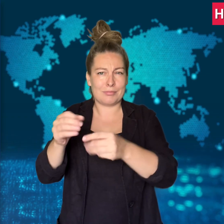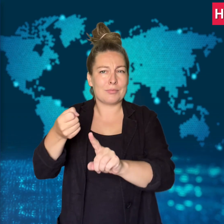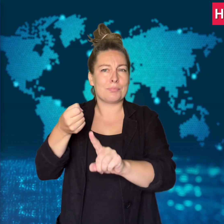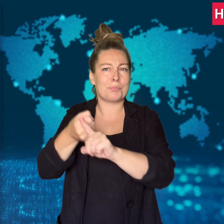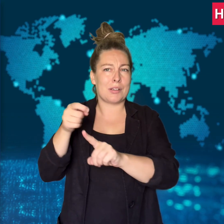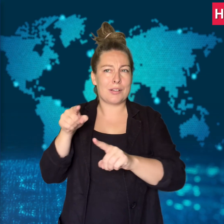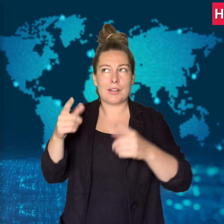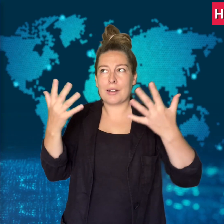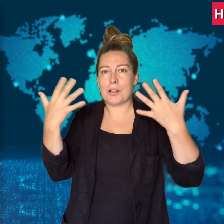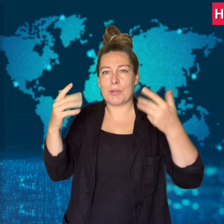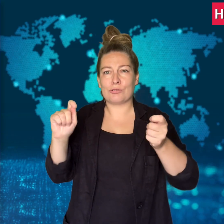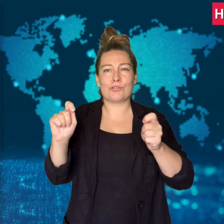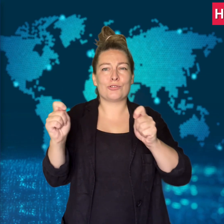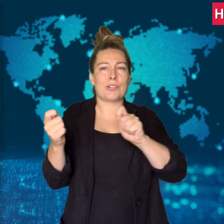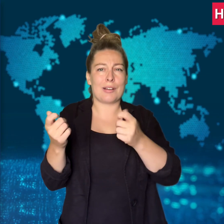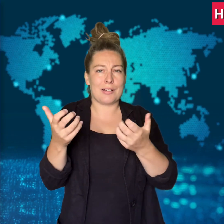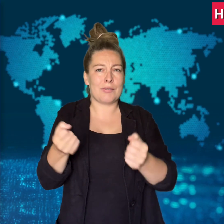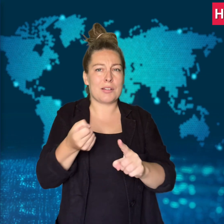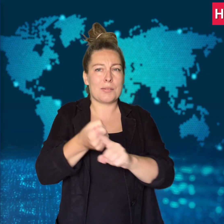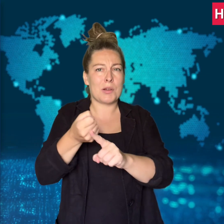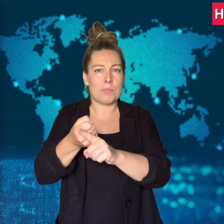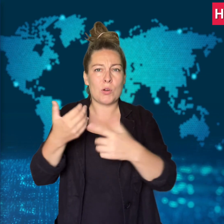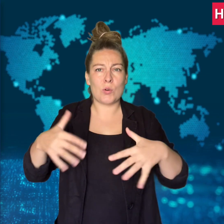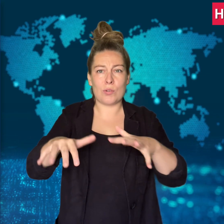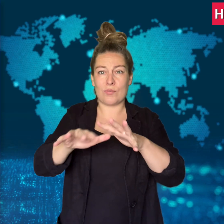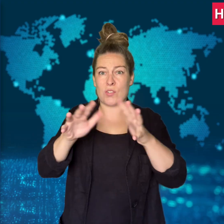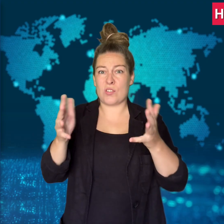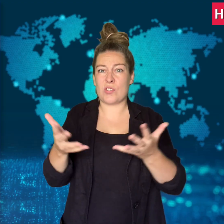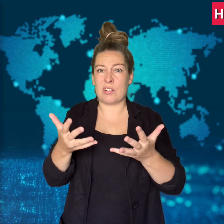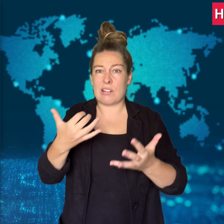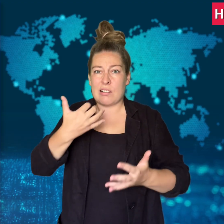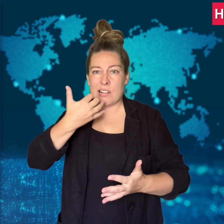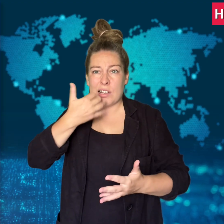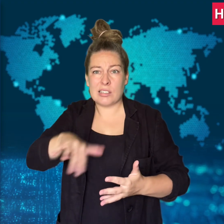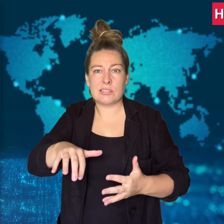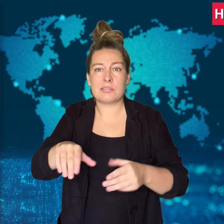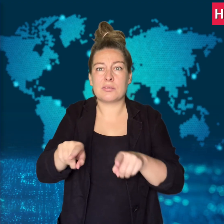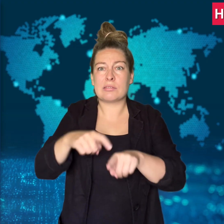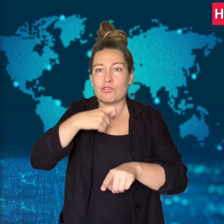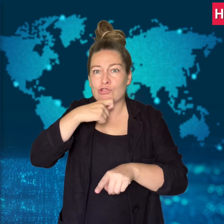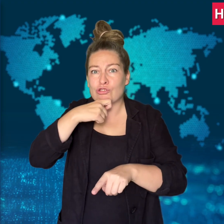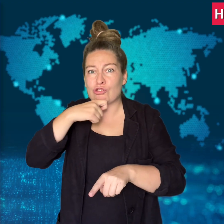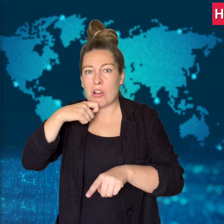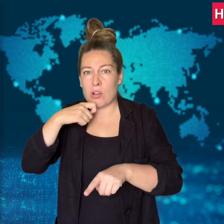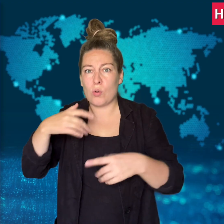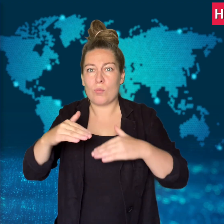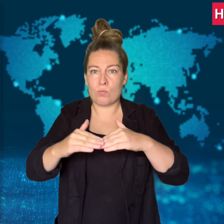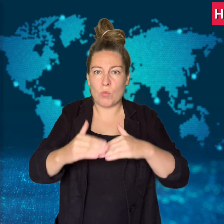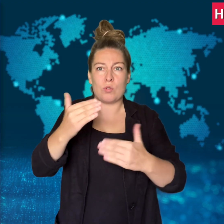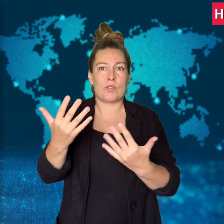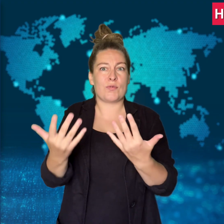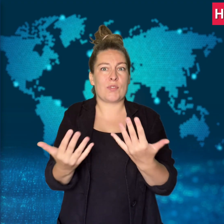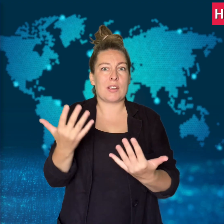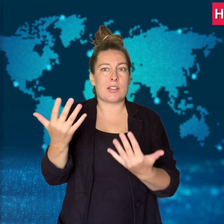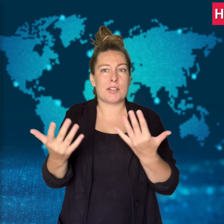increase fire risk, while warmer air holds more moisture, intensifying